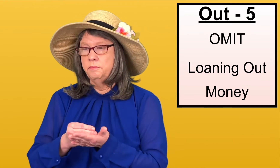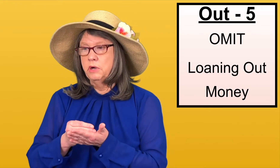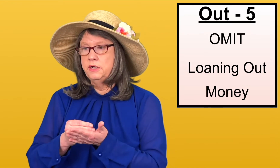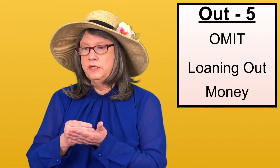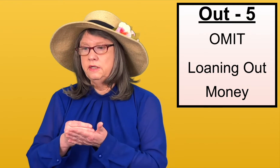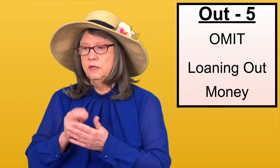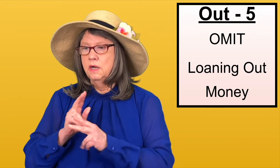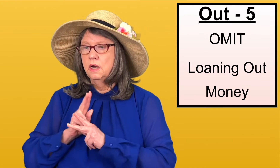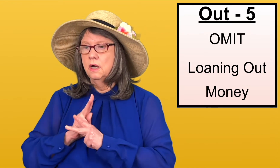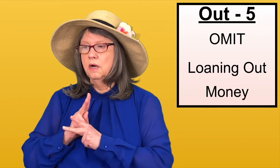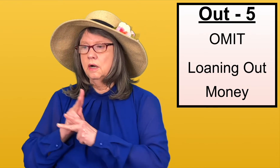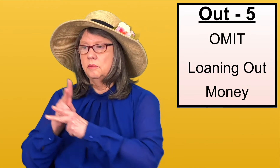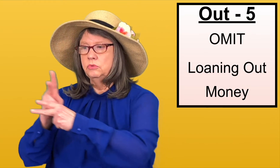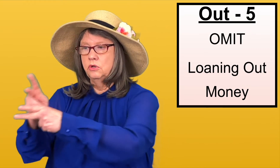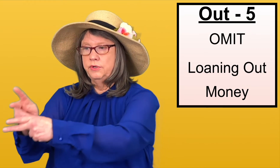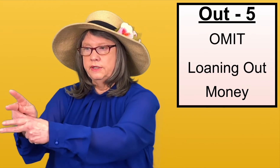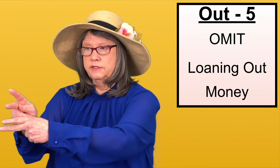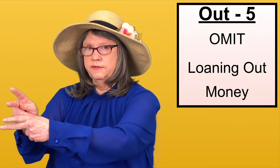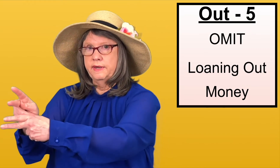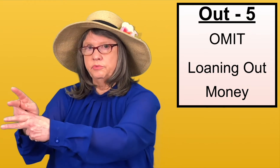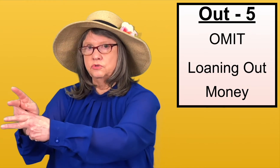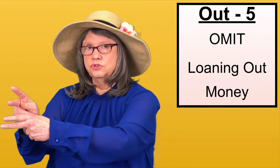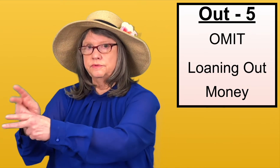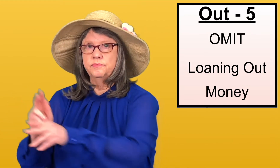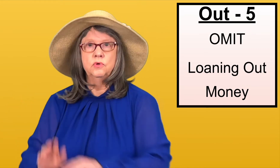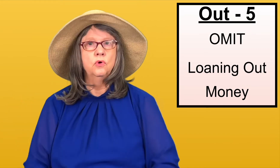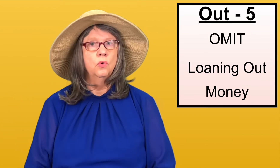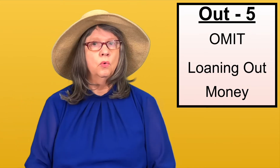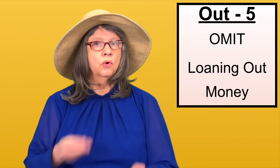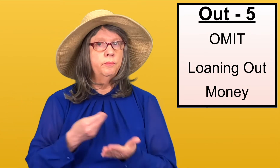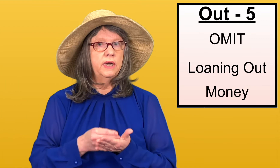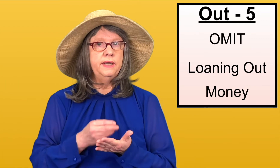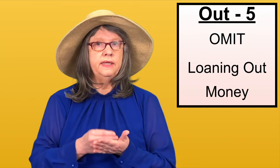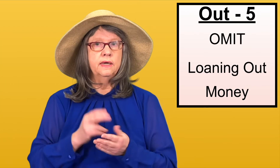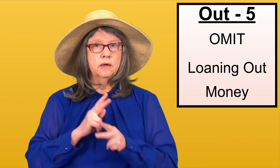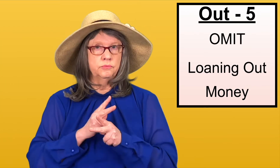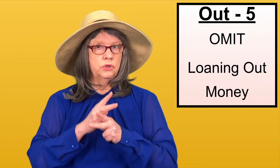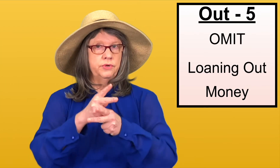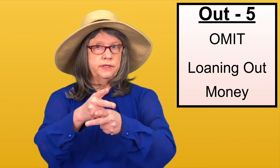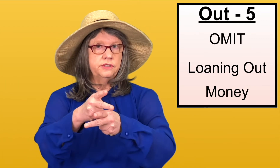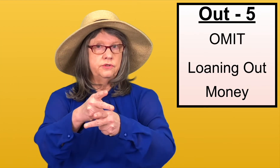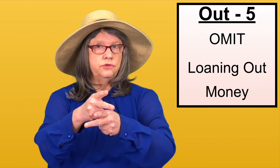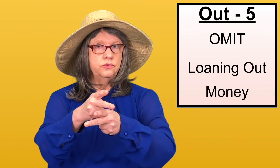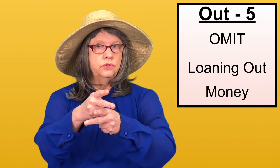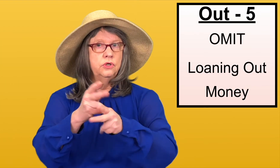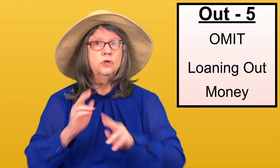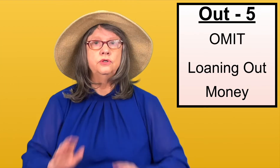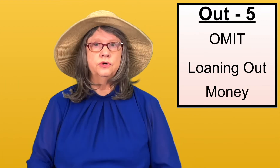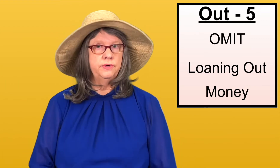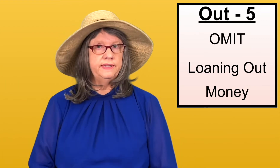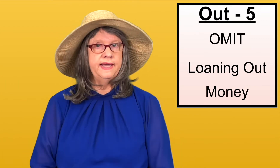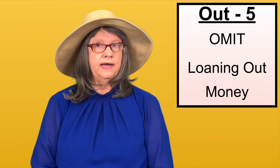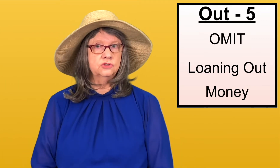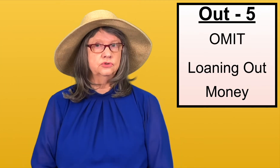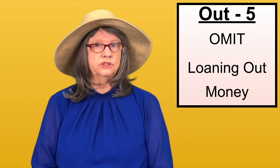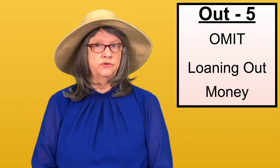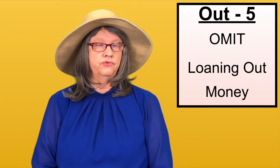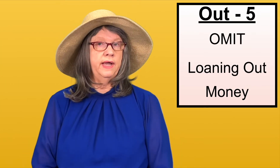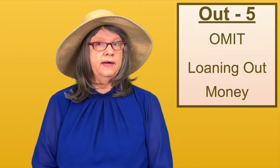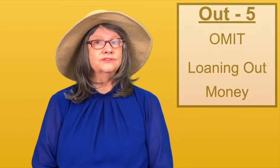MONEY, I'm LOAN-TO-THAT-PERSON. Or MONEY, I'm LOAN-TO-YOU. Don't need the actual sign for OUT.